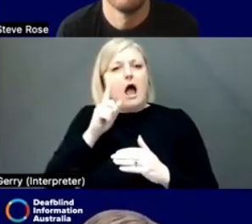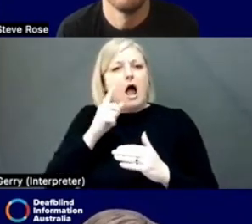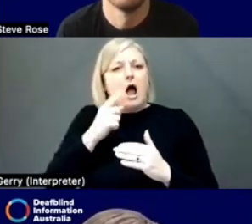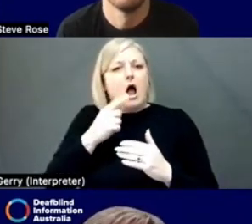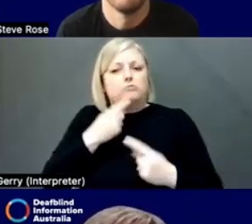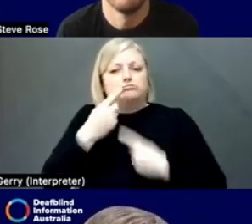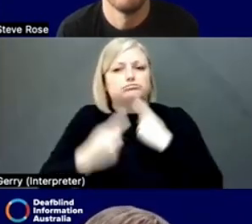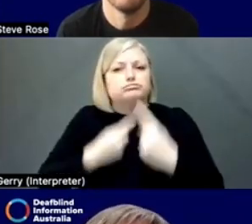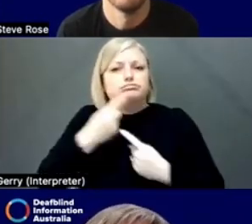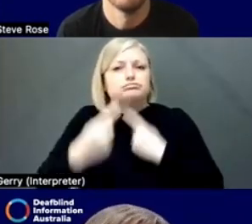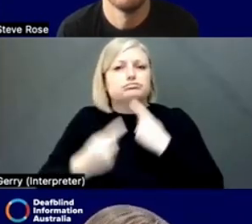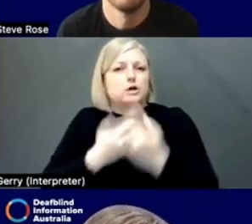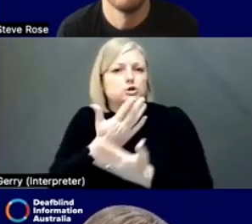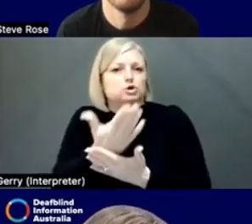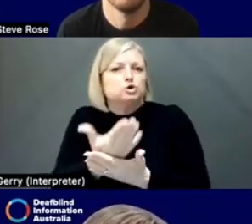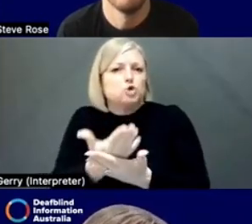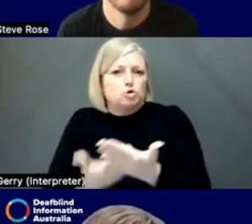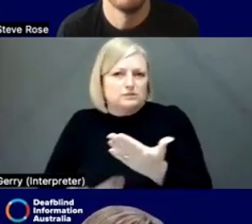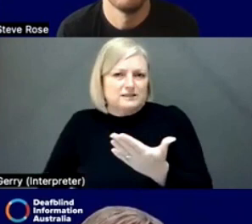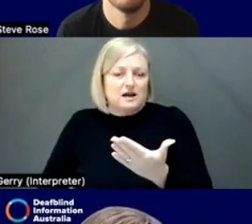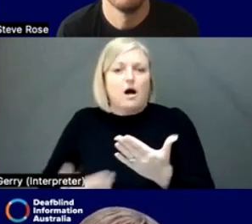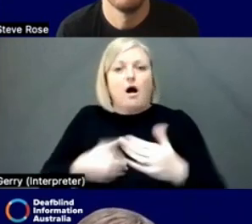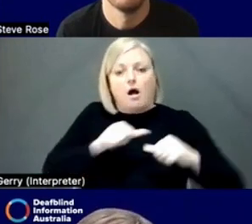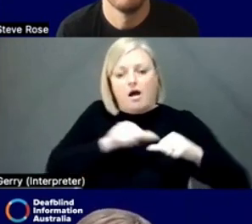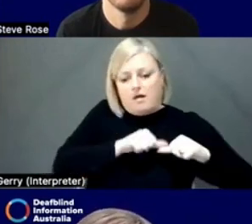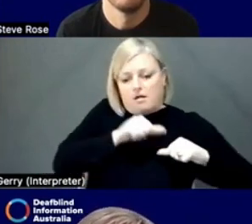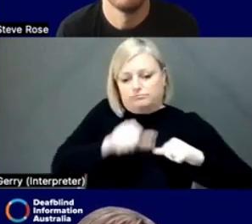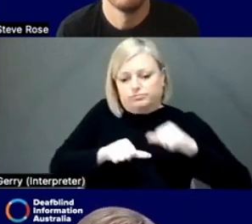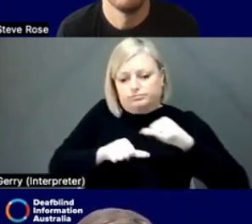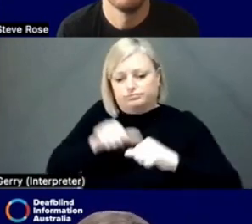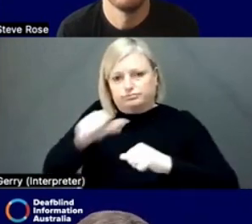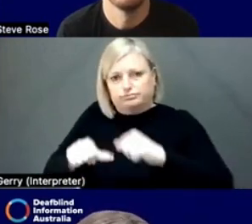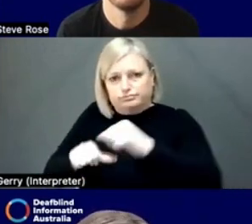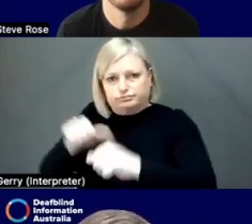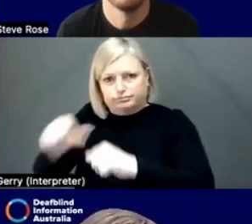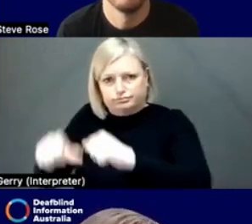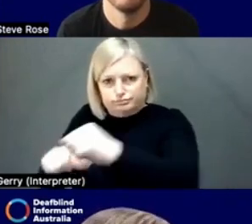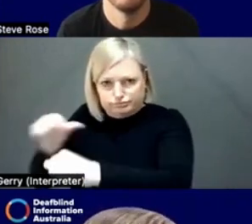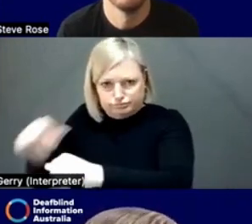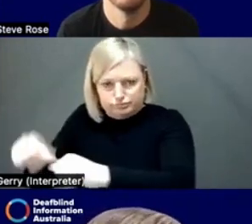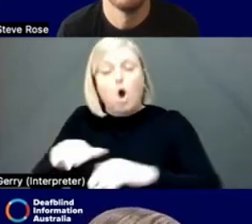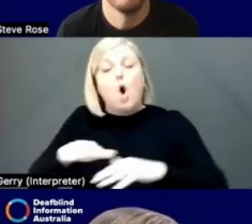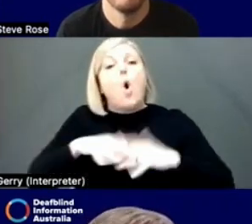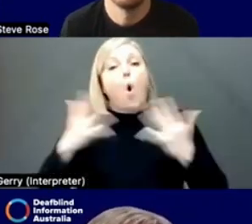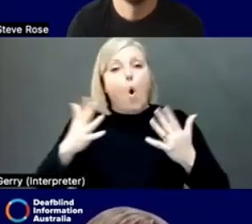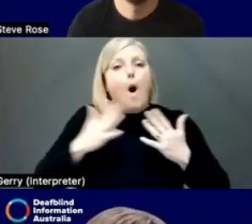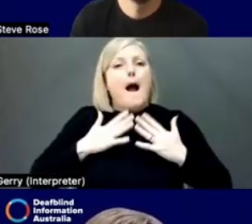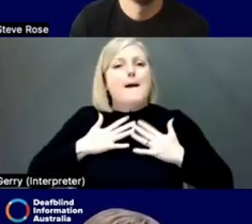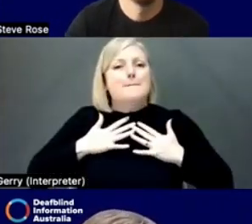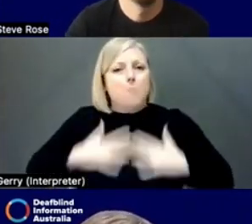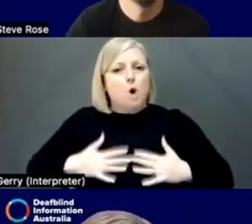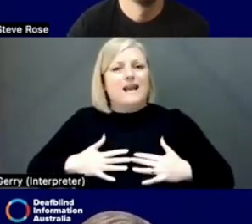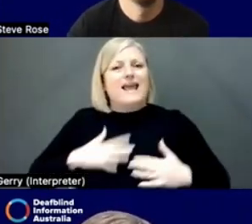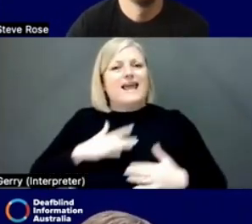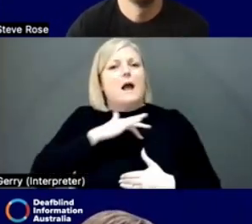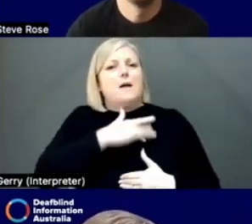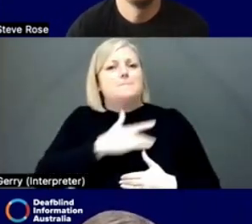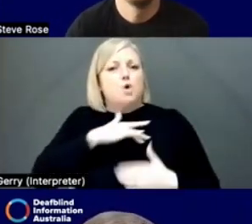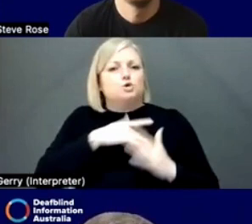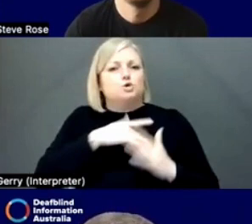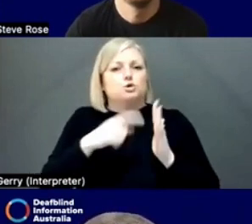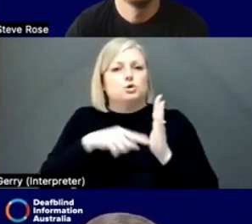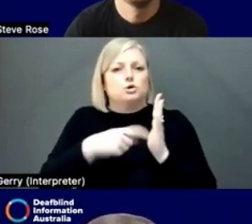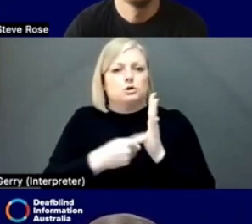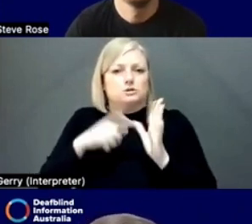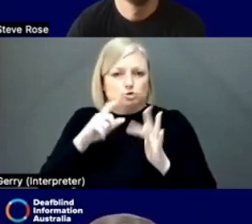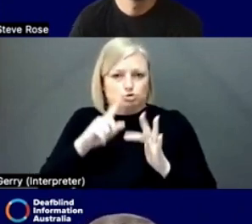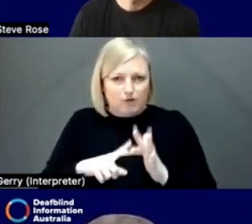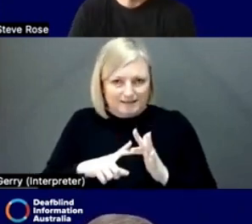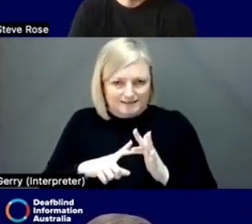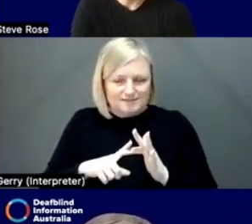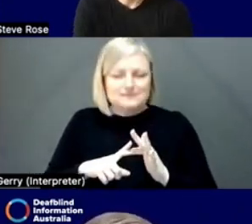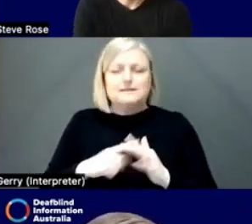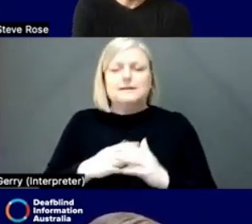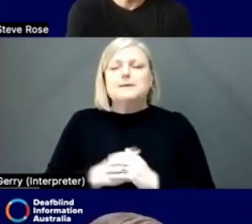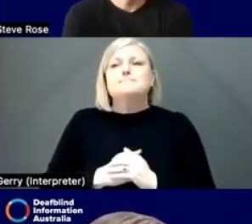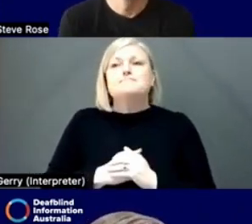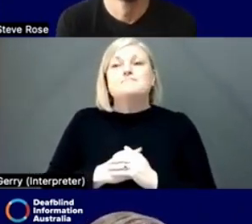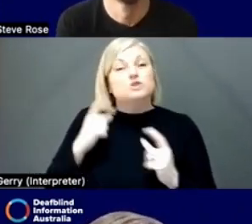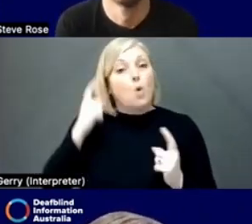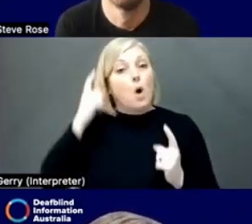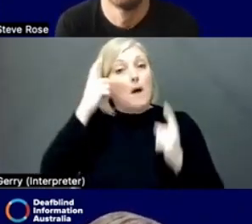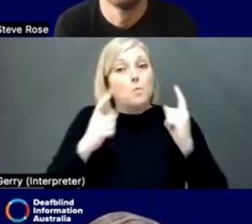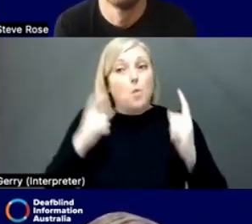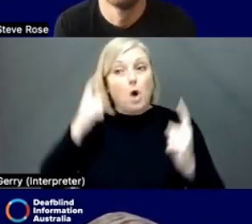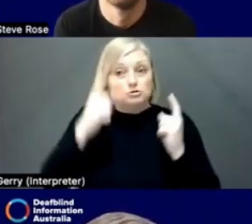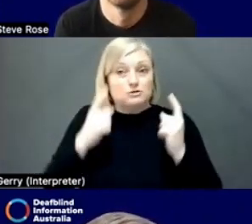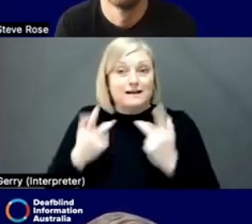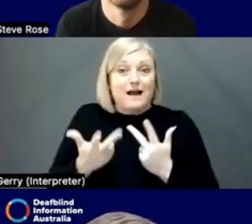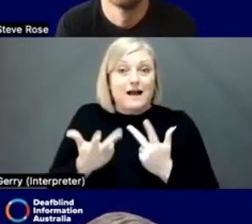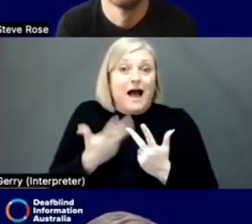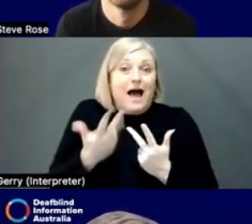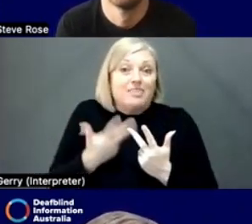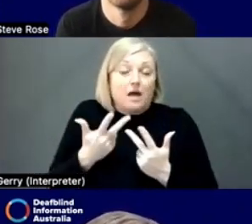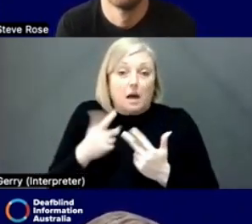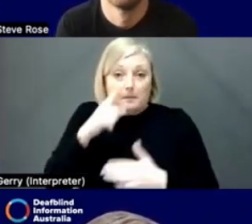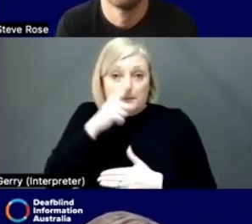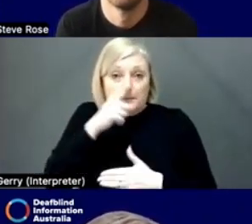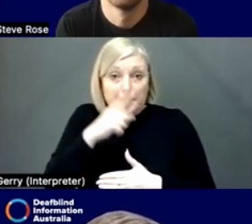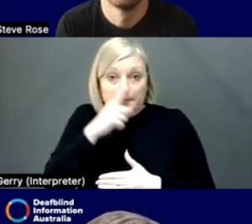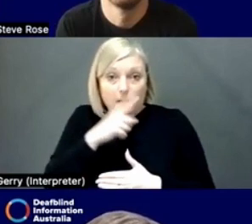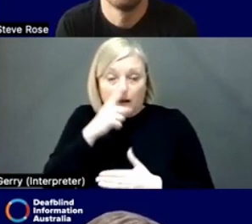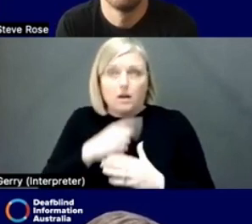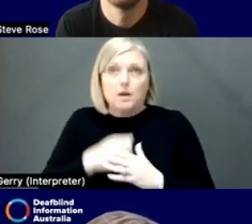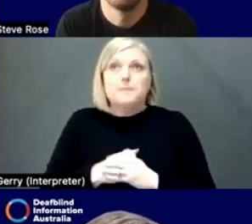or a BET, a bodily emotional trace, as a story of this moment. Wondering about others to move into the narrative frame